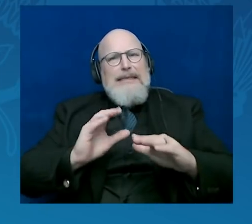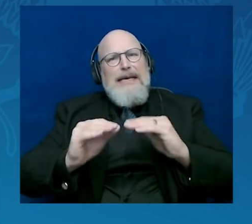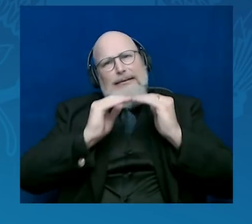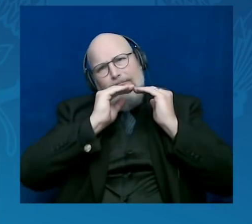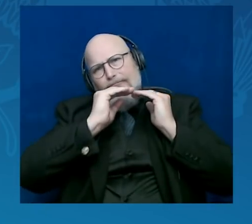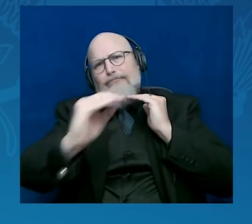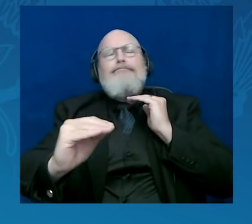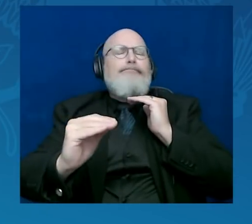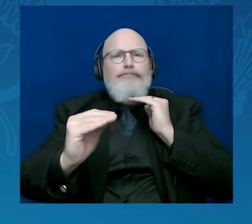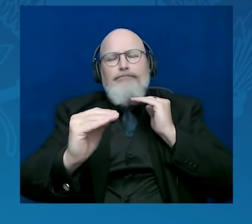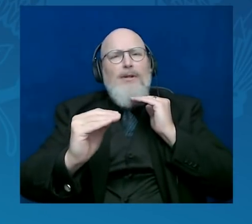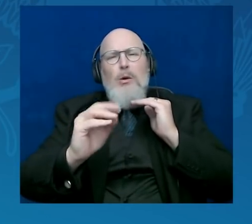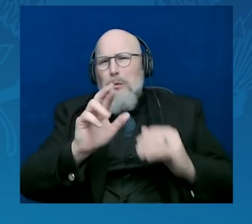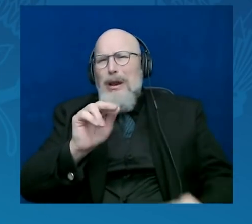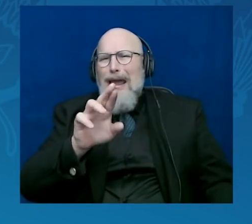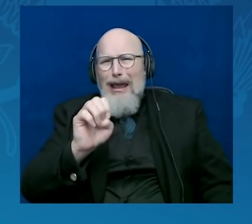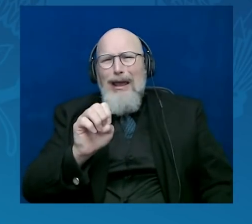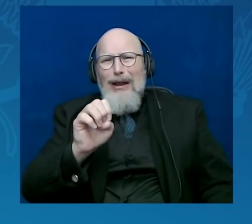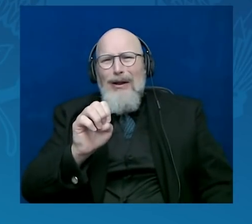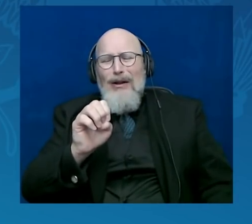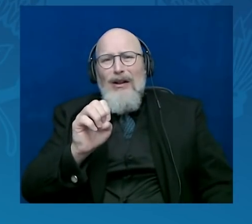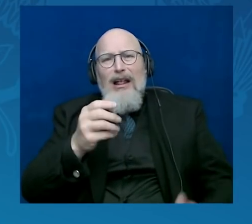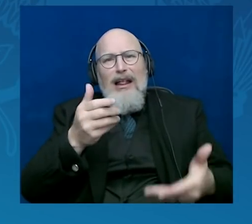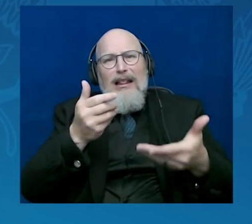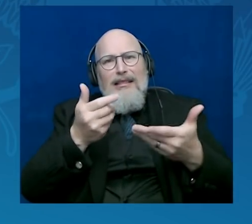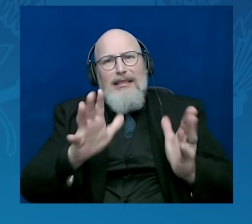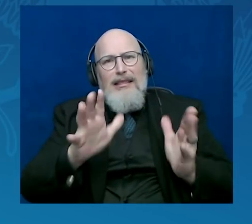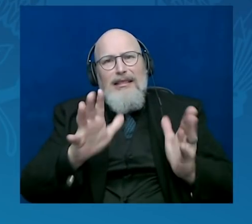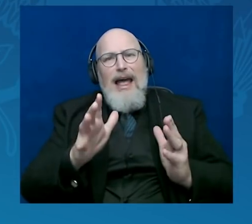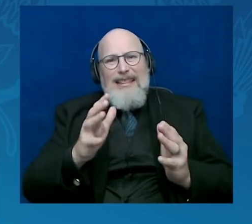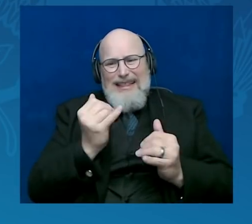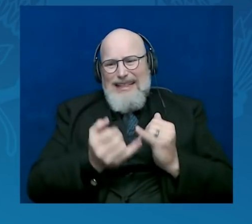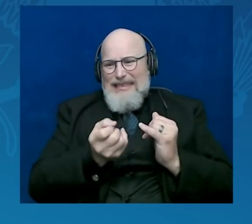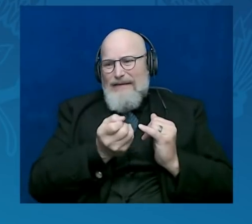So, let the past few months be a reminder to us all: